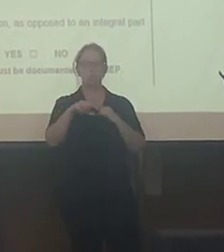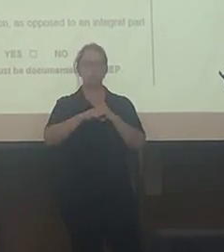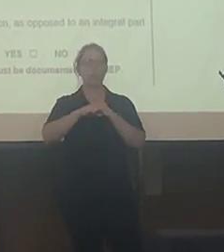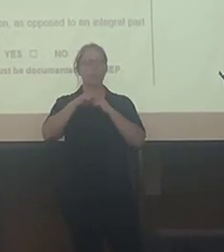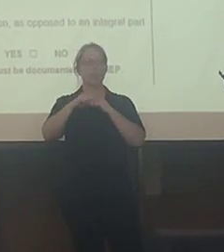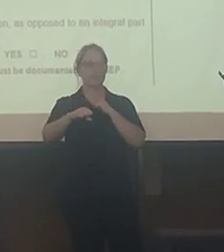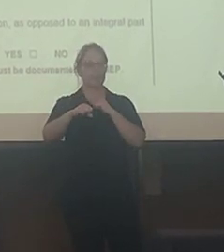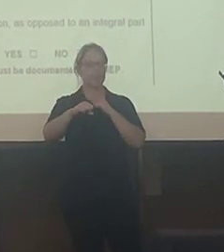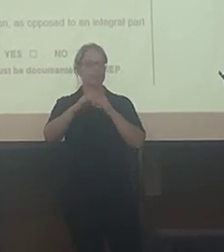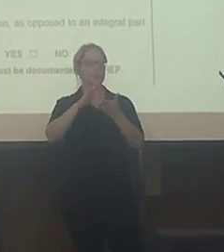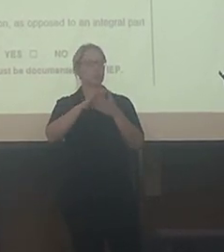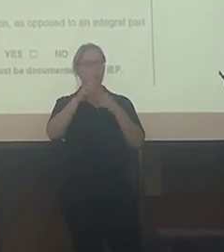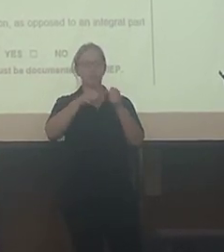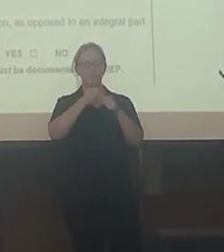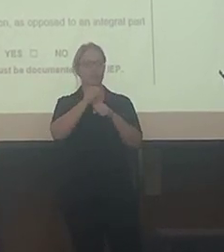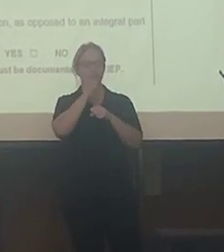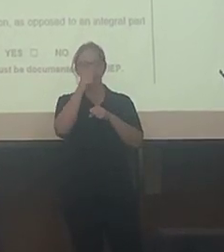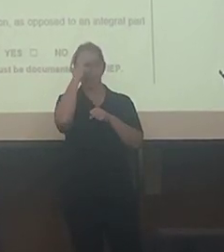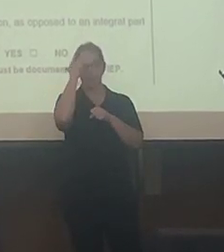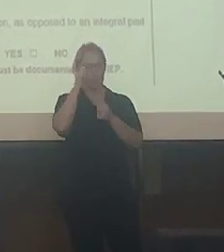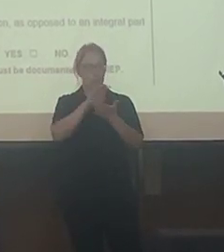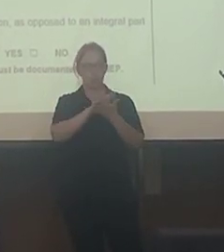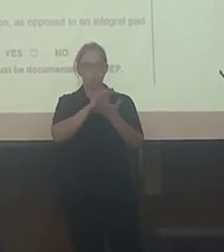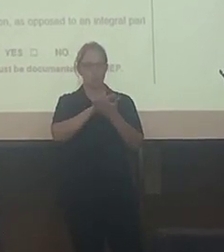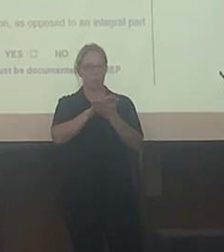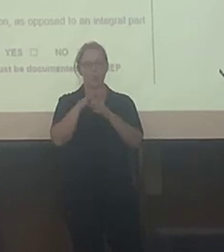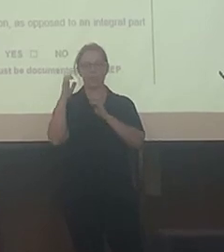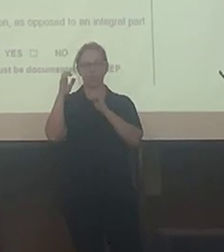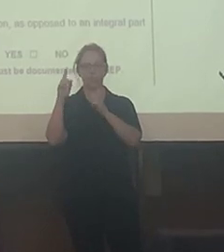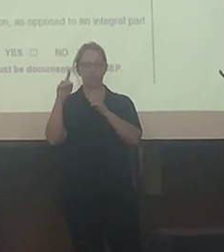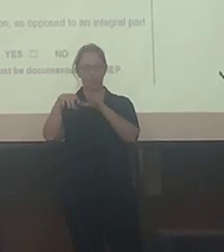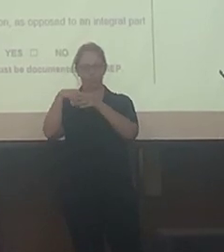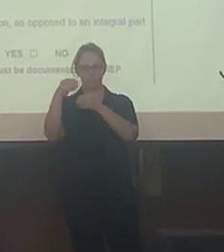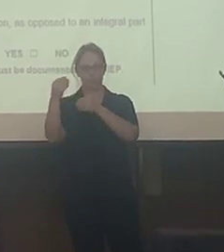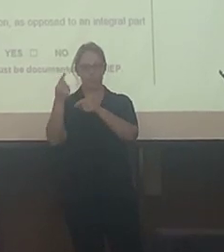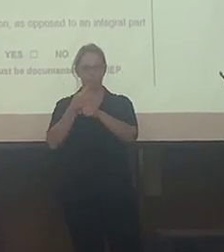summer school extended school years is education that might be outside of the regular school day